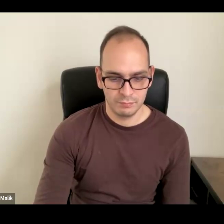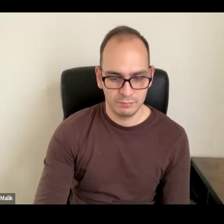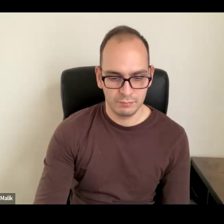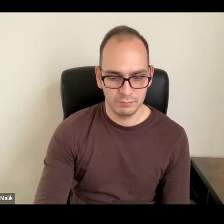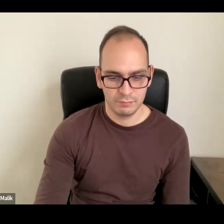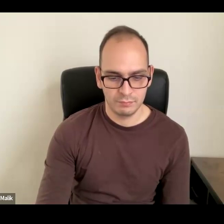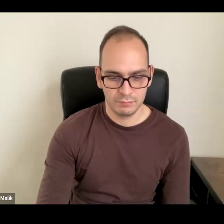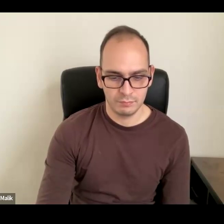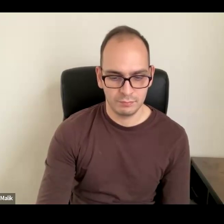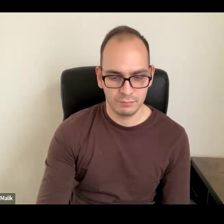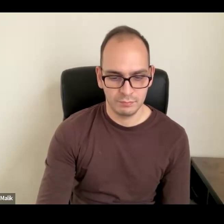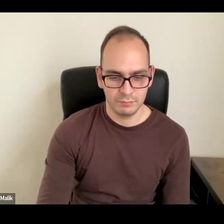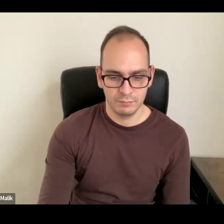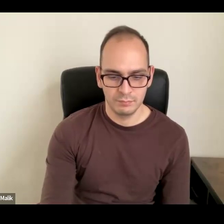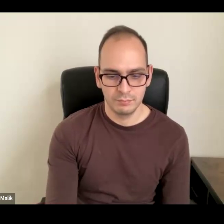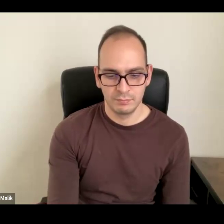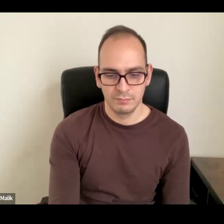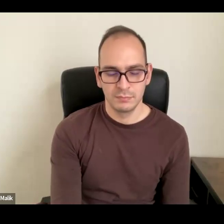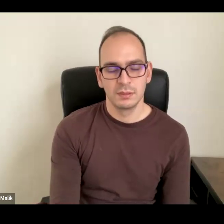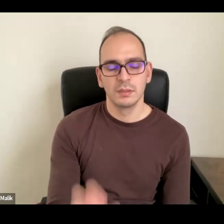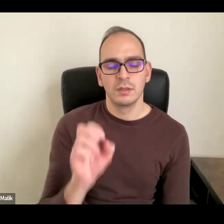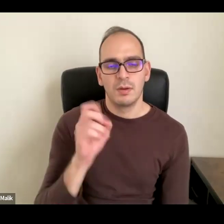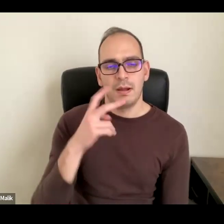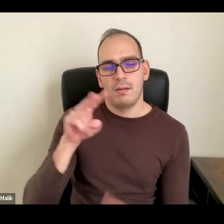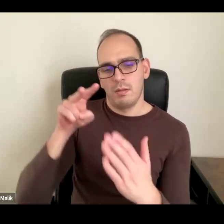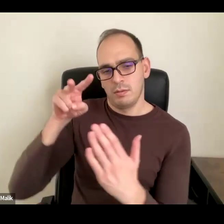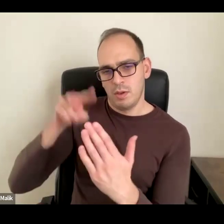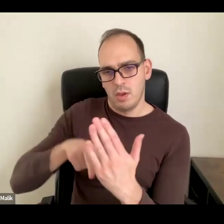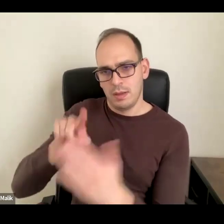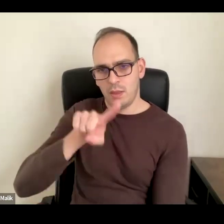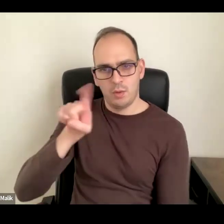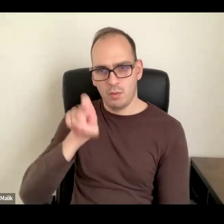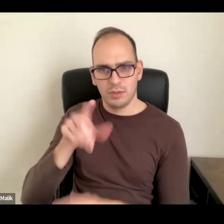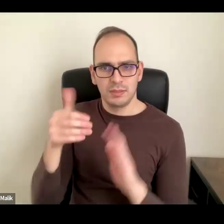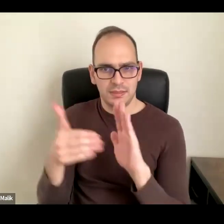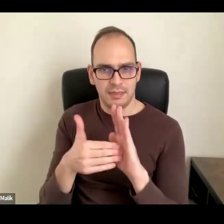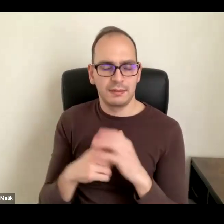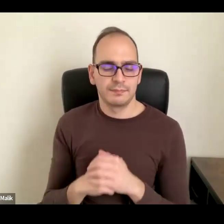Okay, I'm going to sort through the up votes again. We have another question about